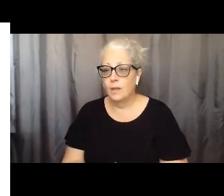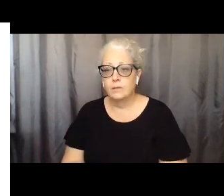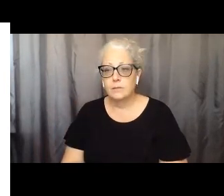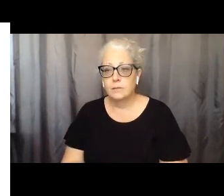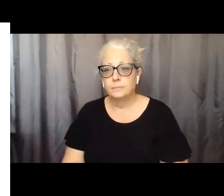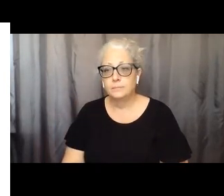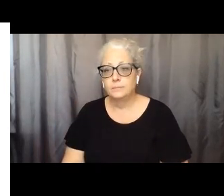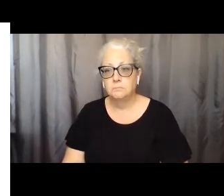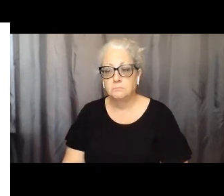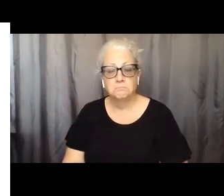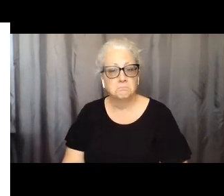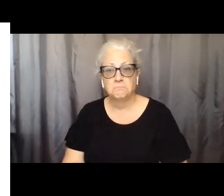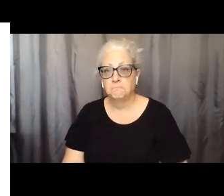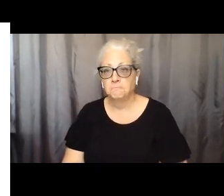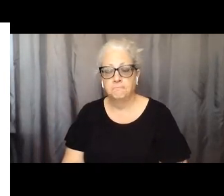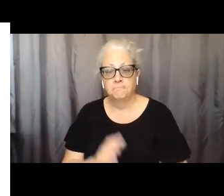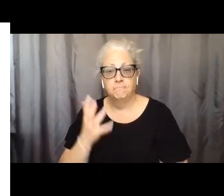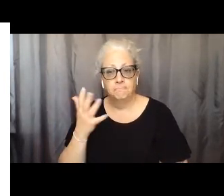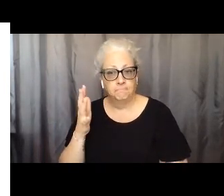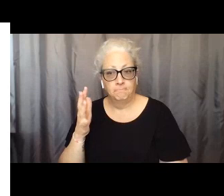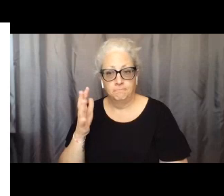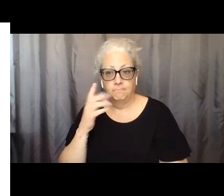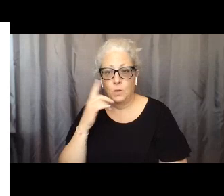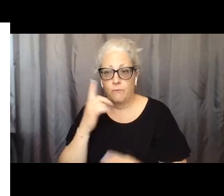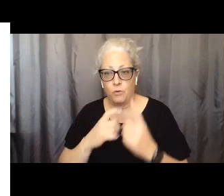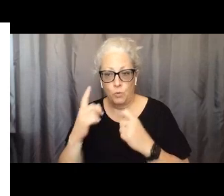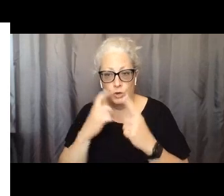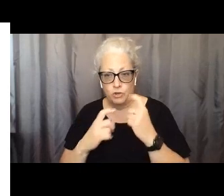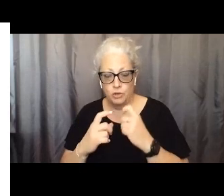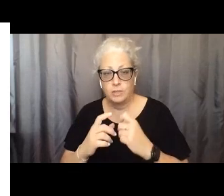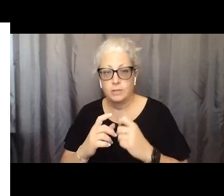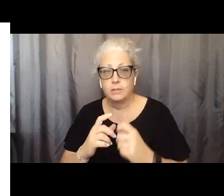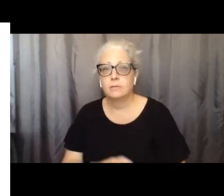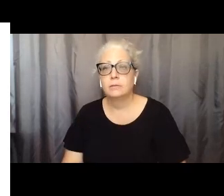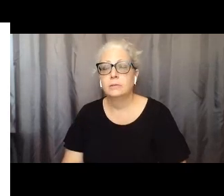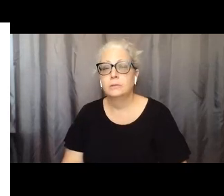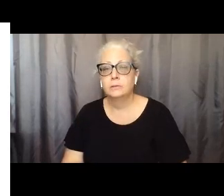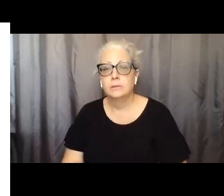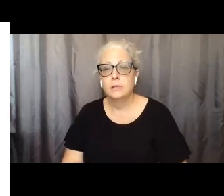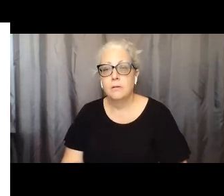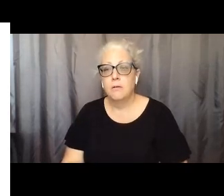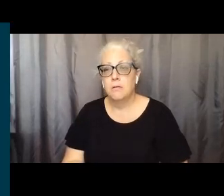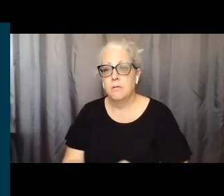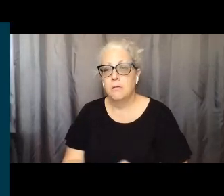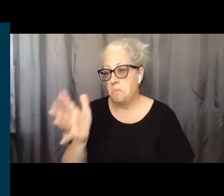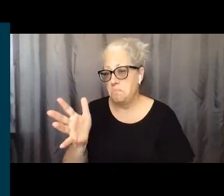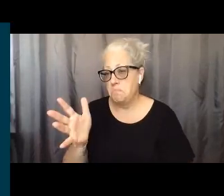questions that have been submitted, so I'll leave it to you how long we want to